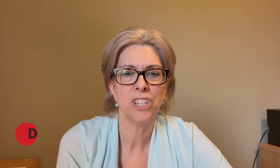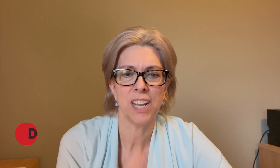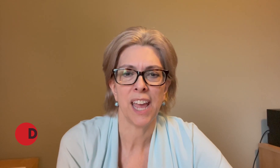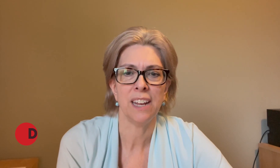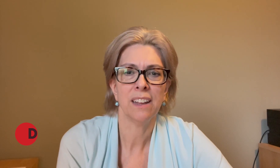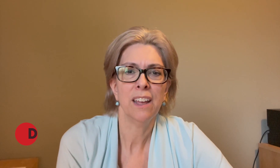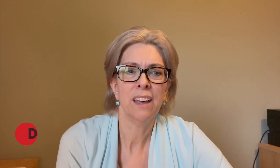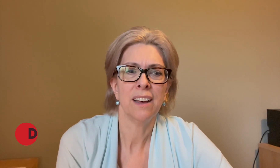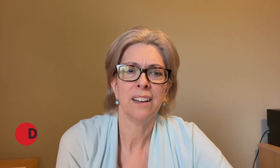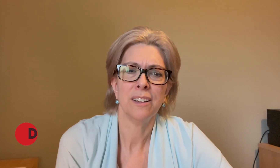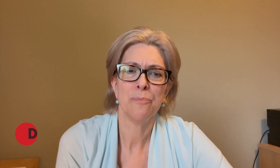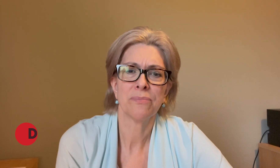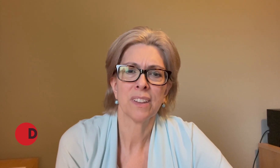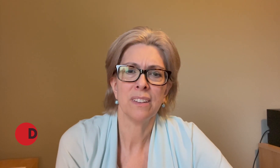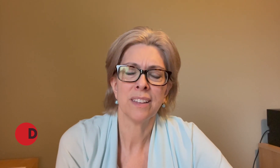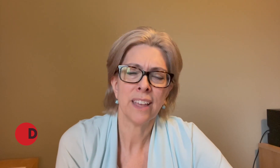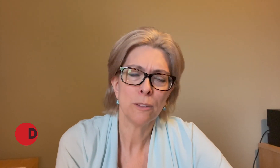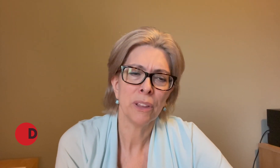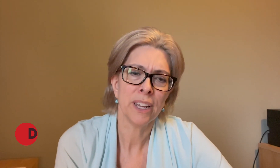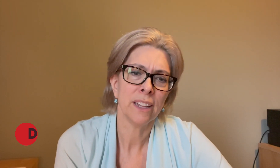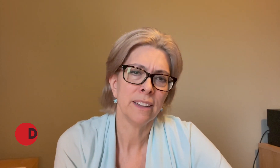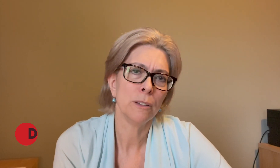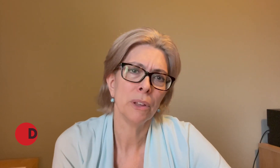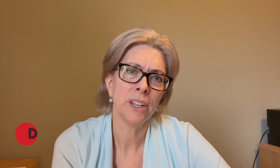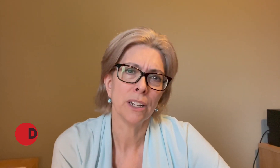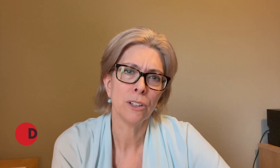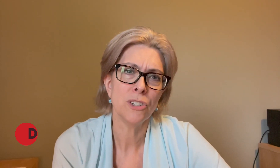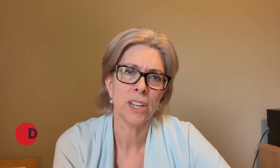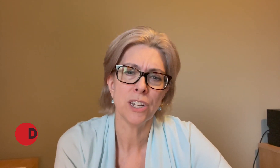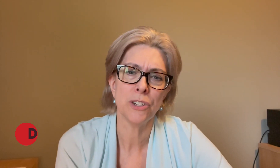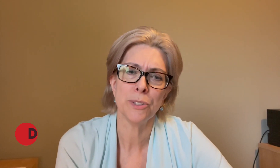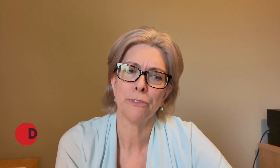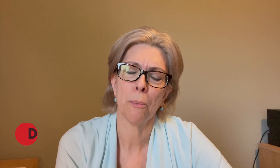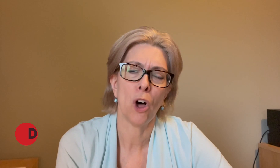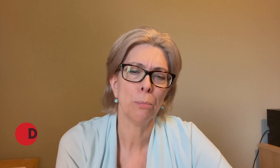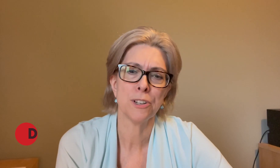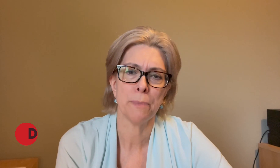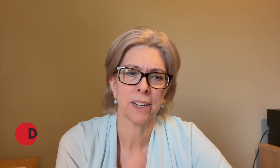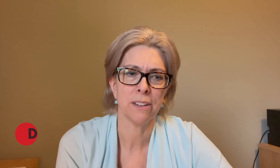and appreciate accessibility and disability inclusion issues from all perspectives